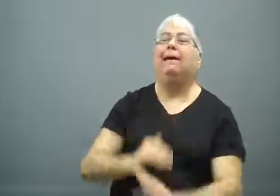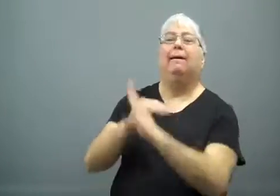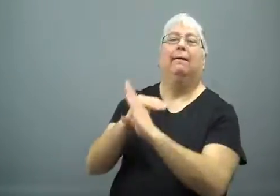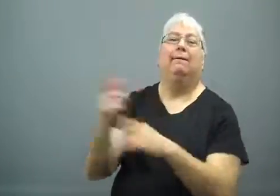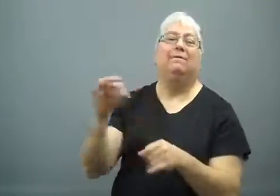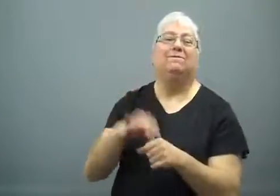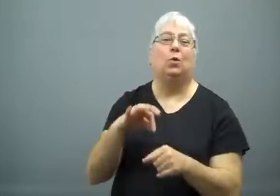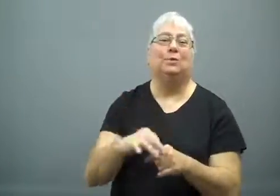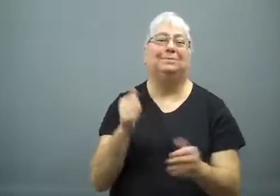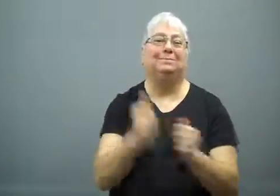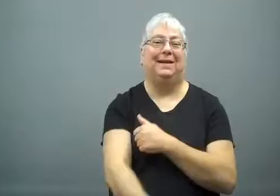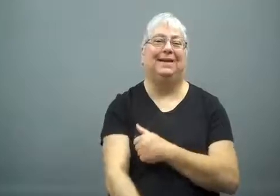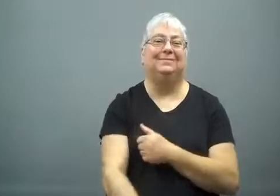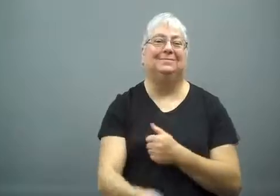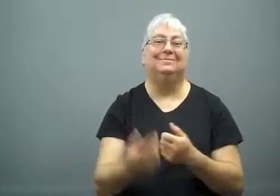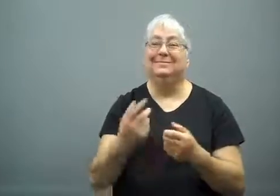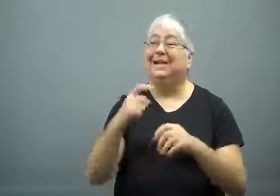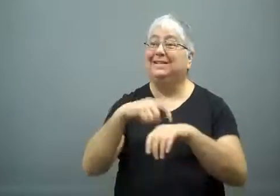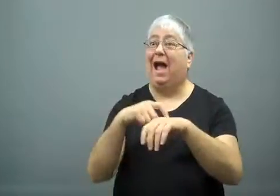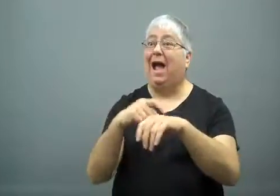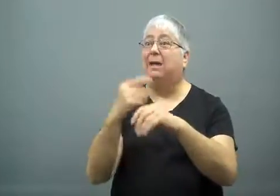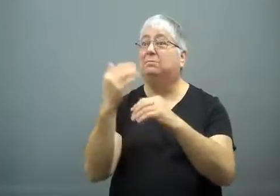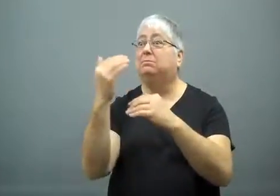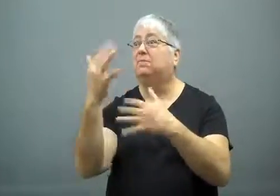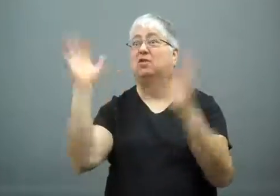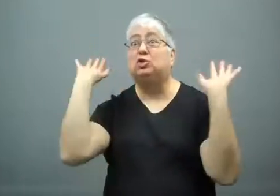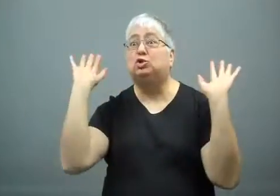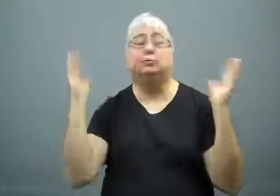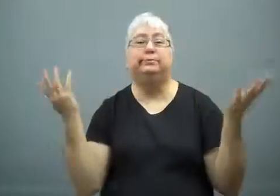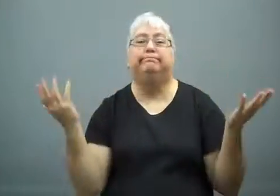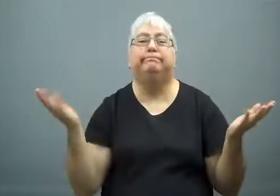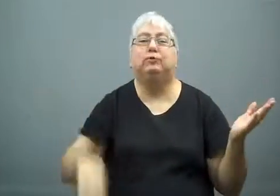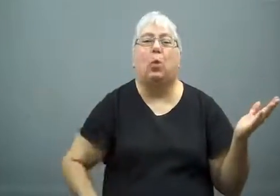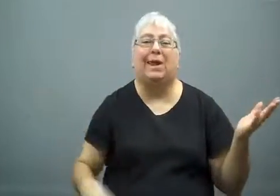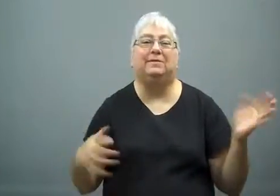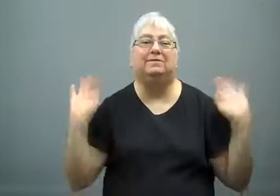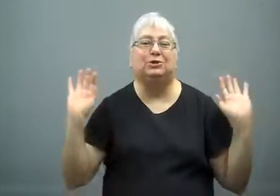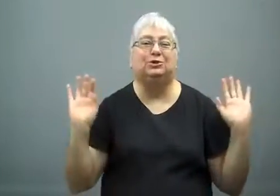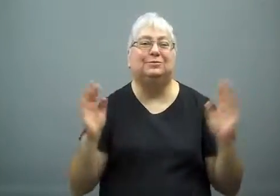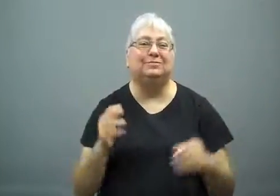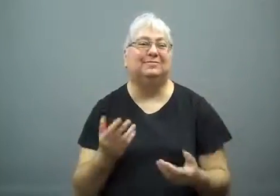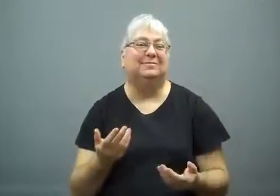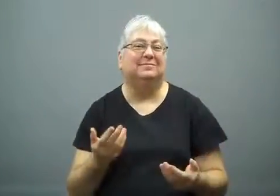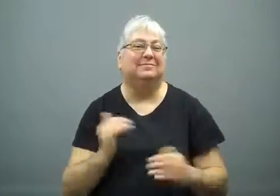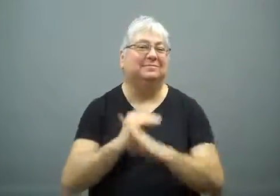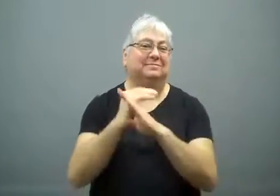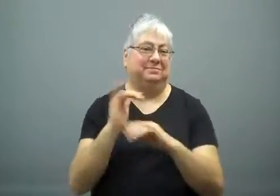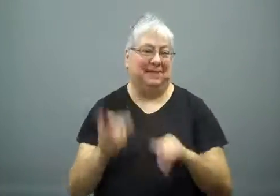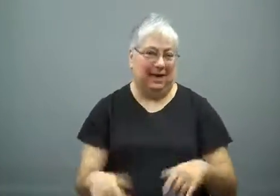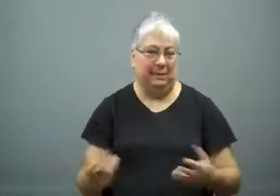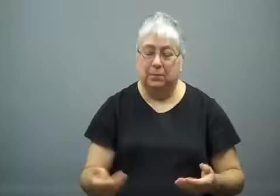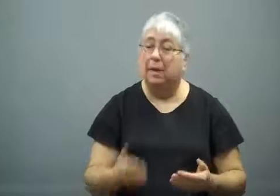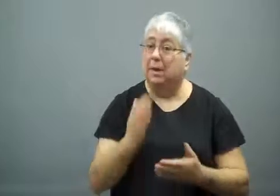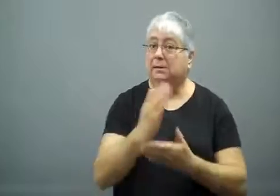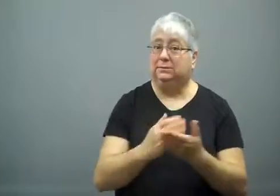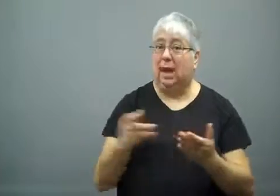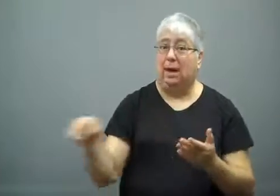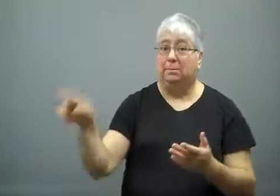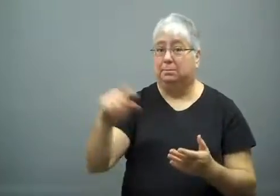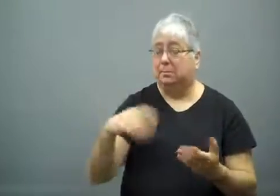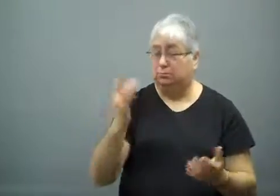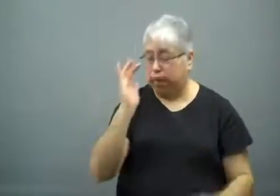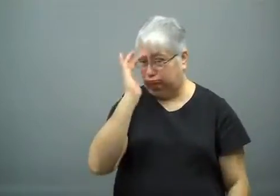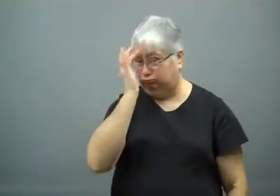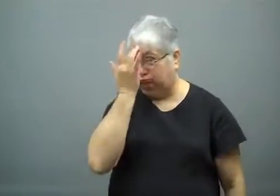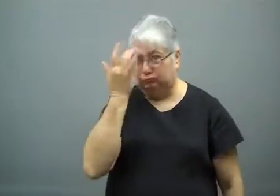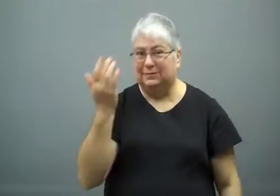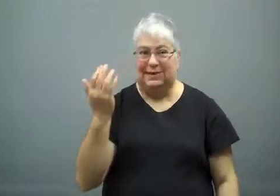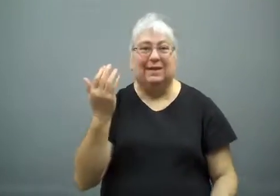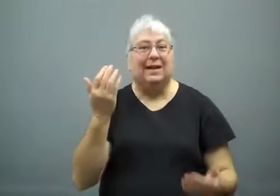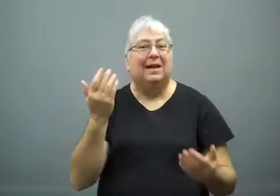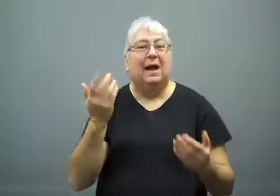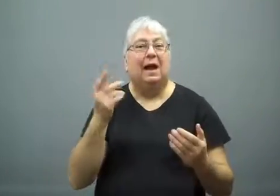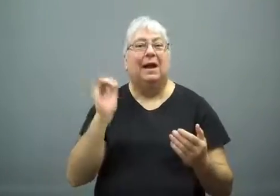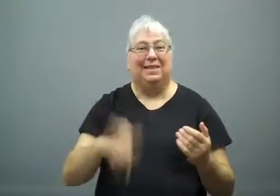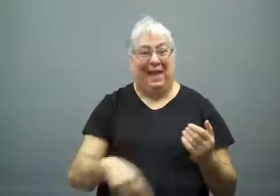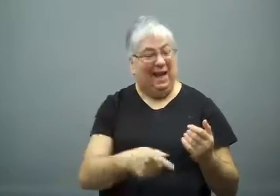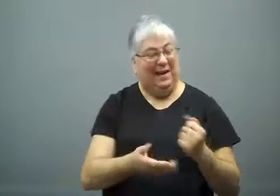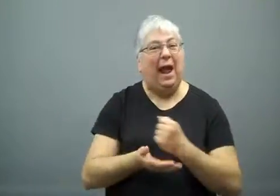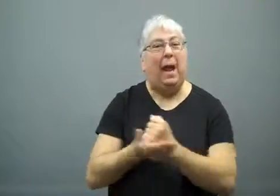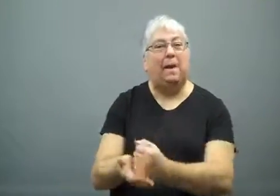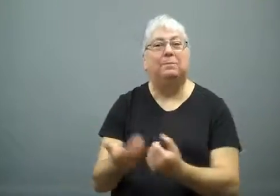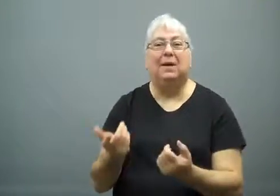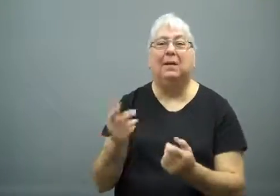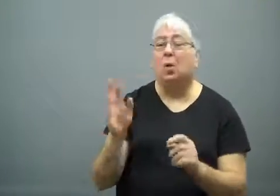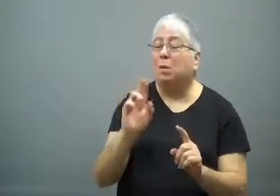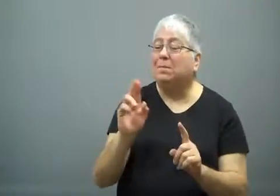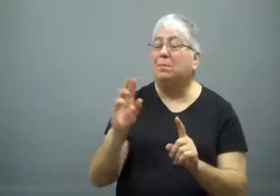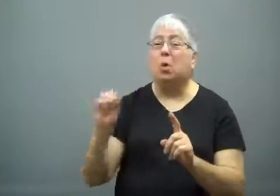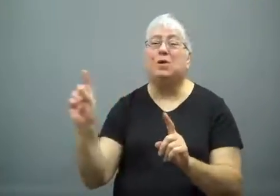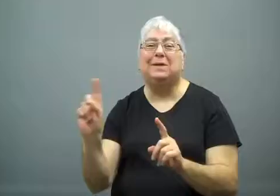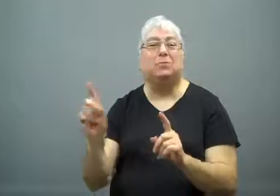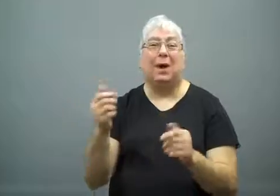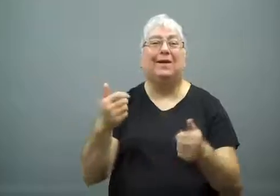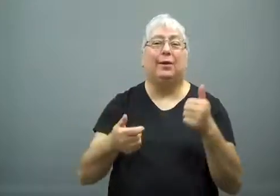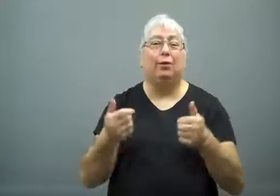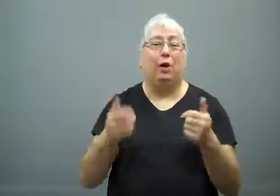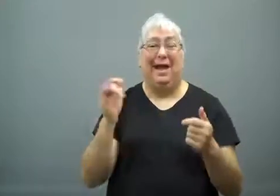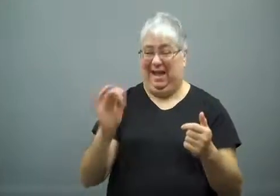to get to the point where it is too late to open a vote on the bill.